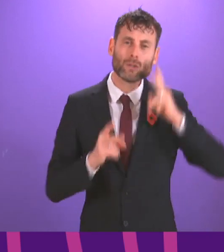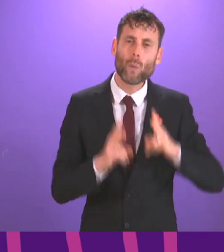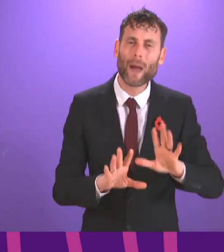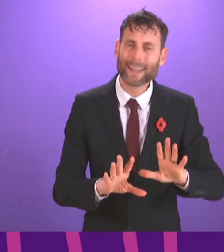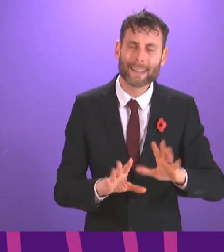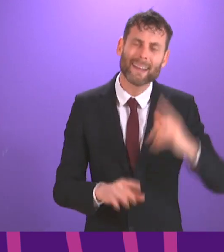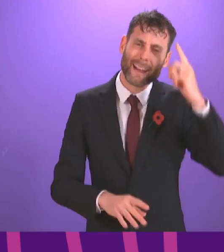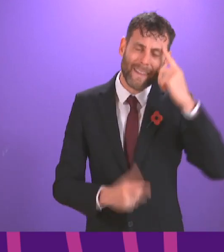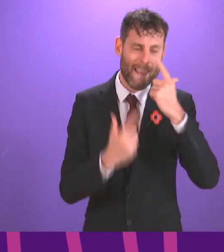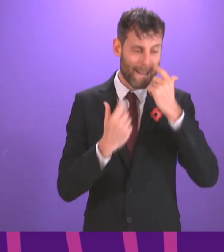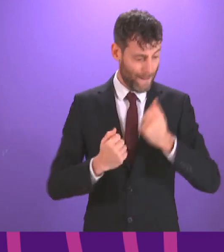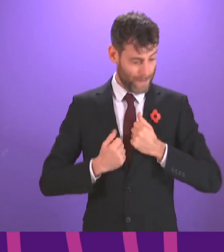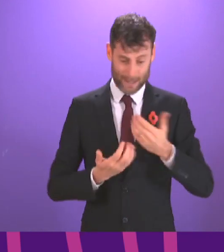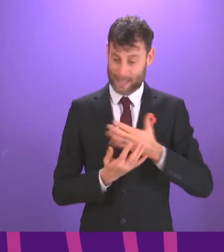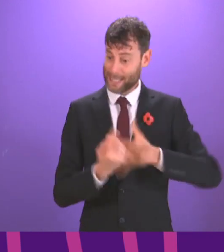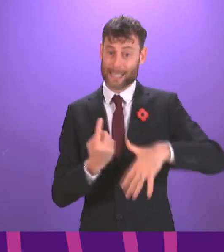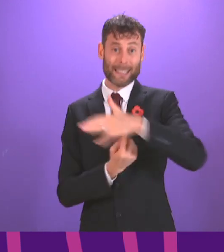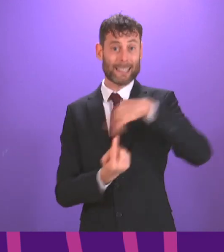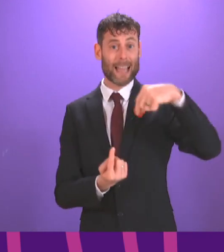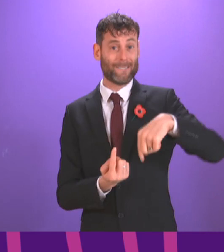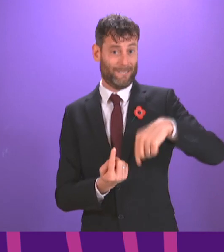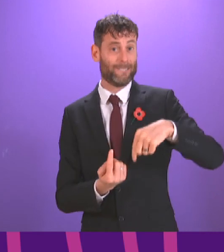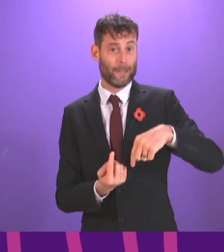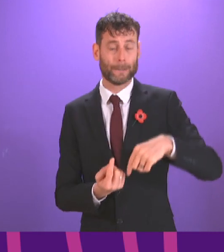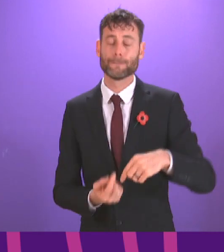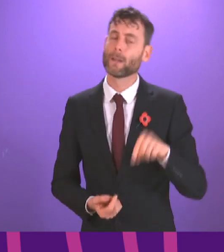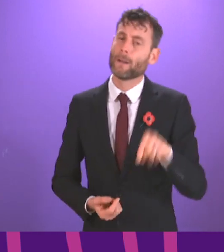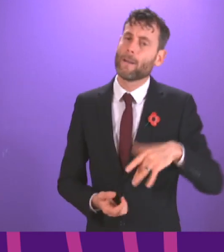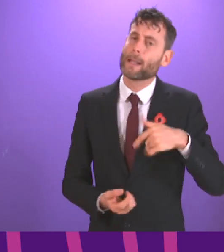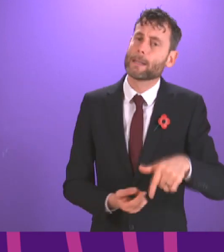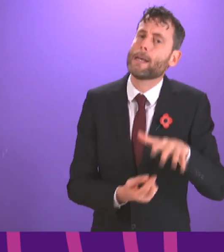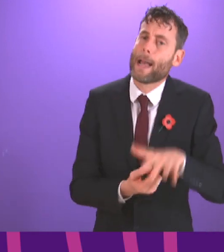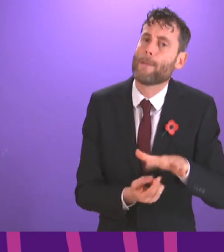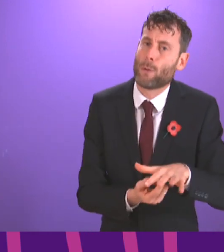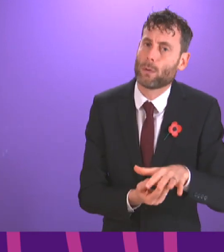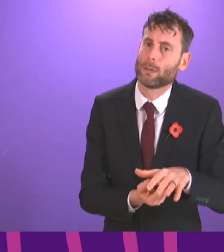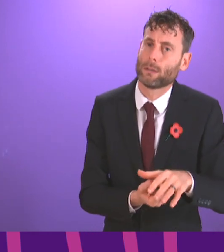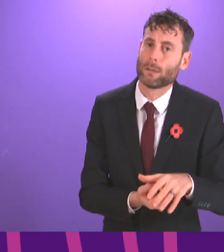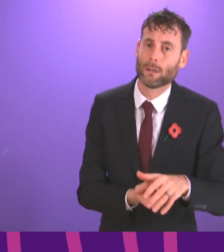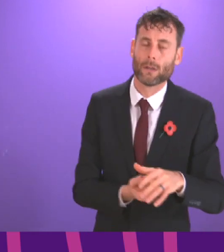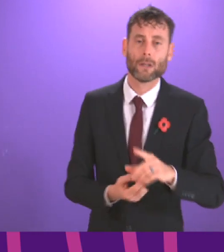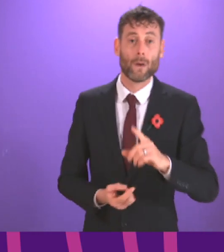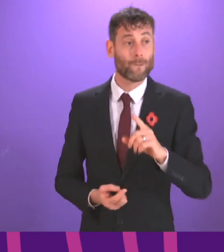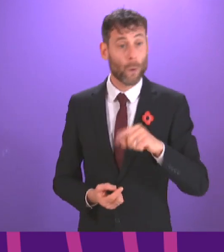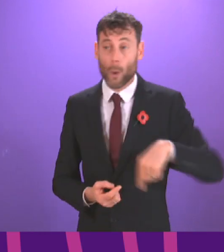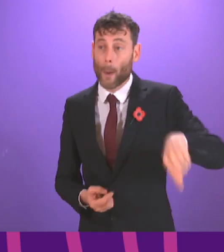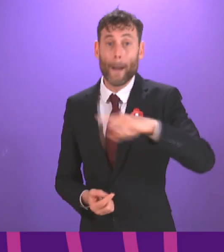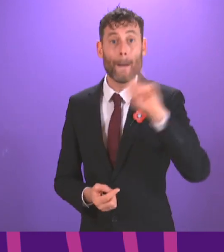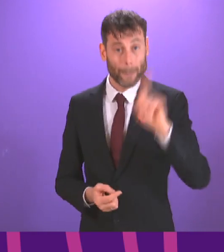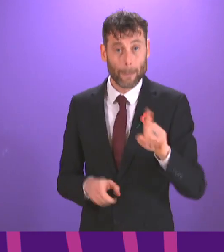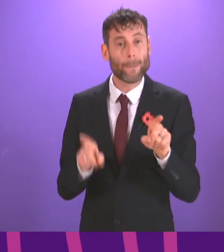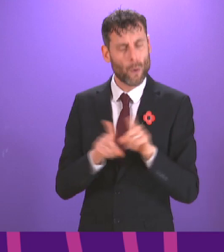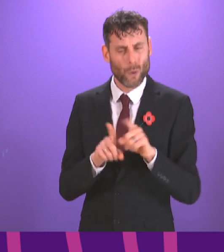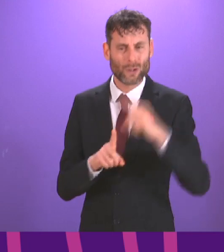in a way that puts them and others at risk. That is important for human beings, but also